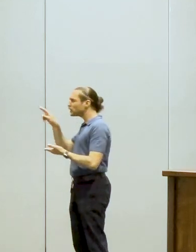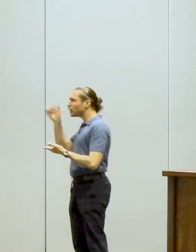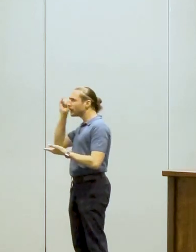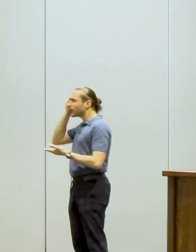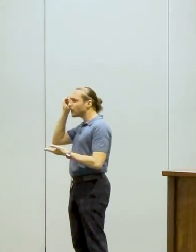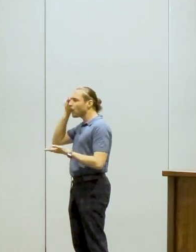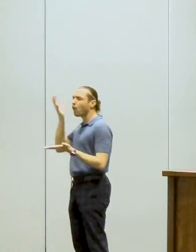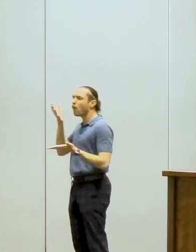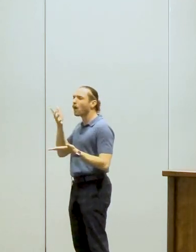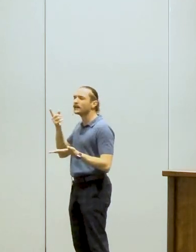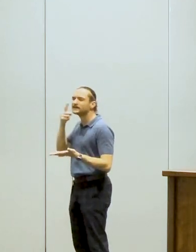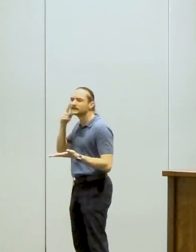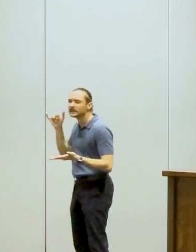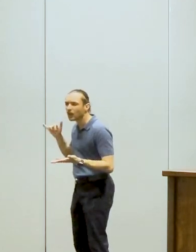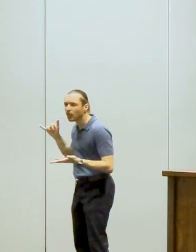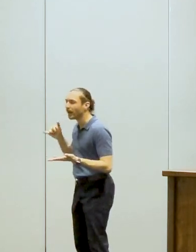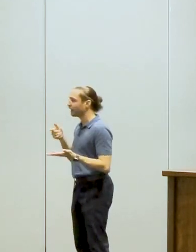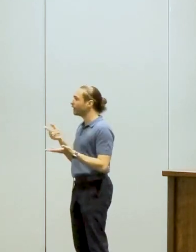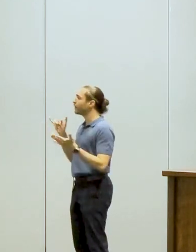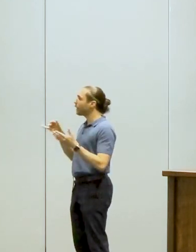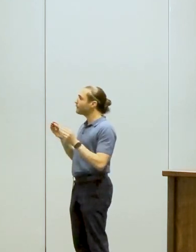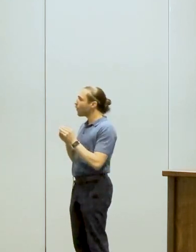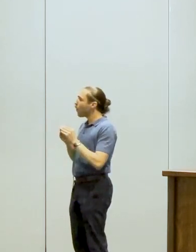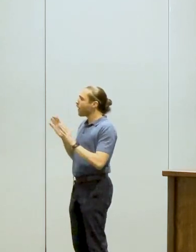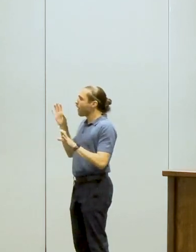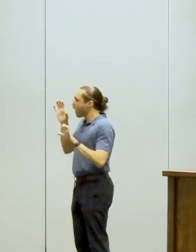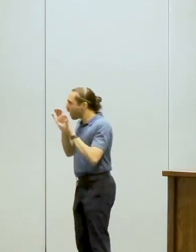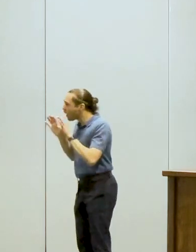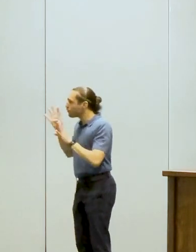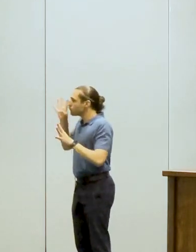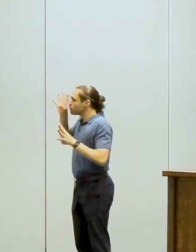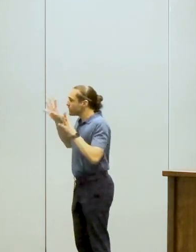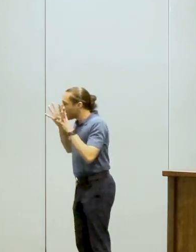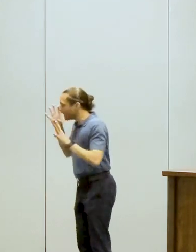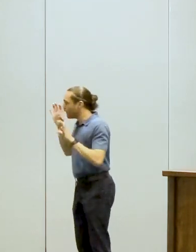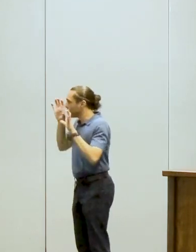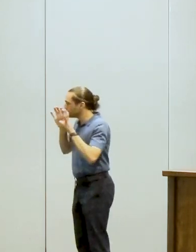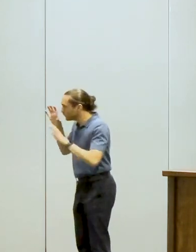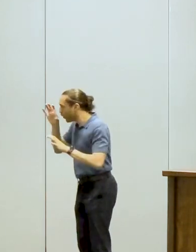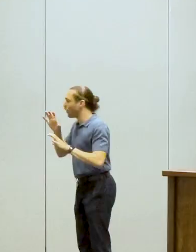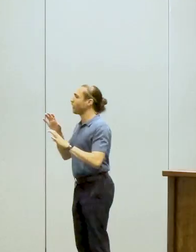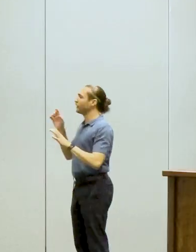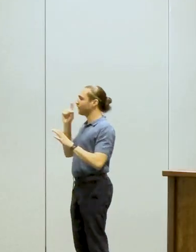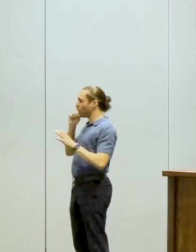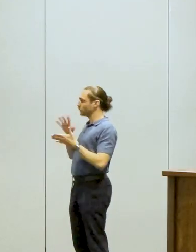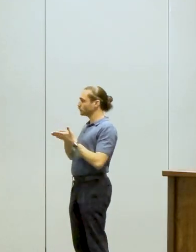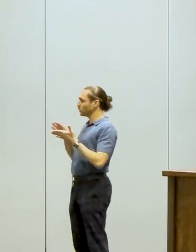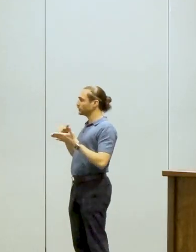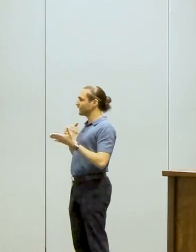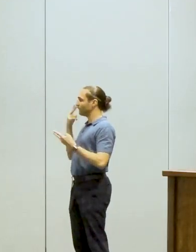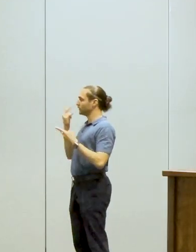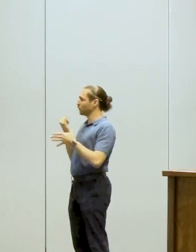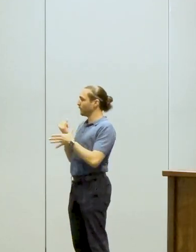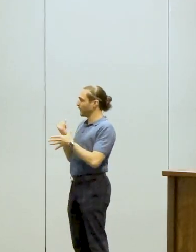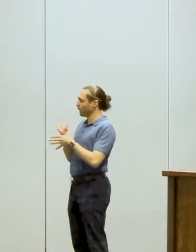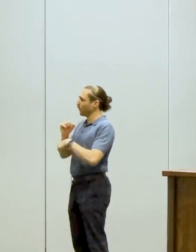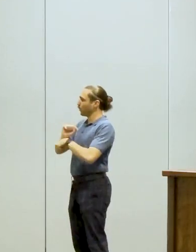discovery when those who are visually impaired are working alongside AI. Finally, and this is really, really important,